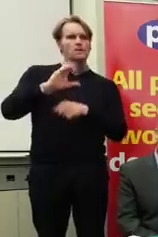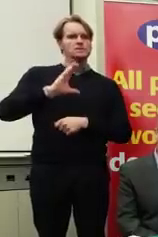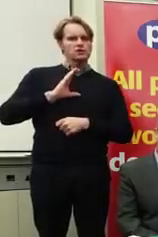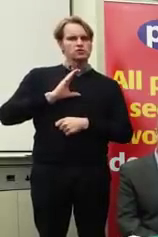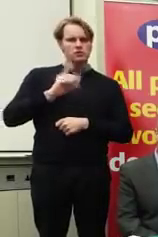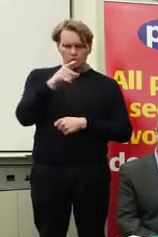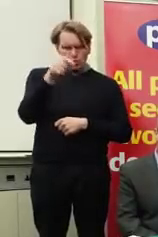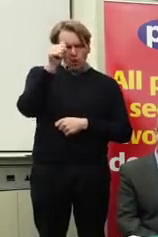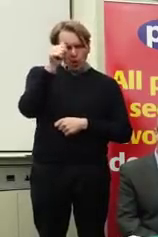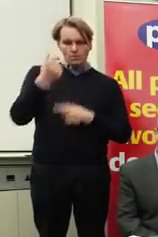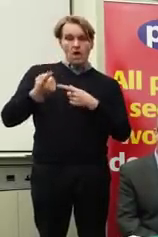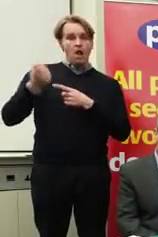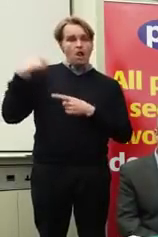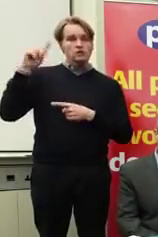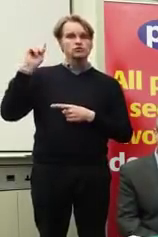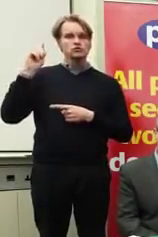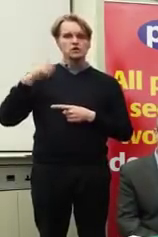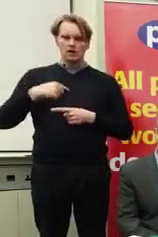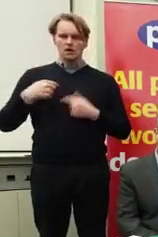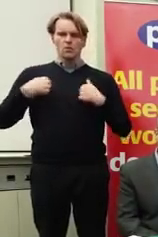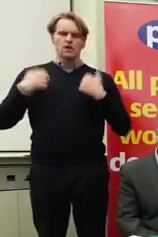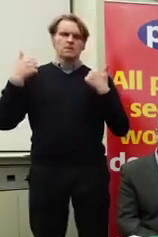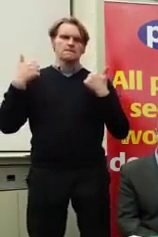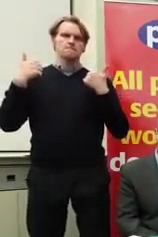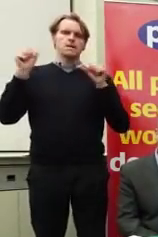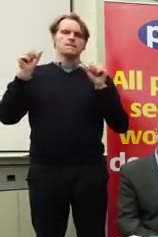that last year that union achieved a stunning victory, defeated the government